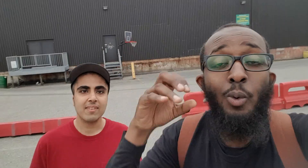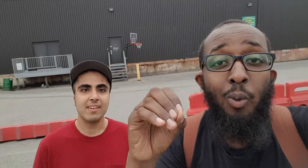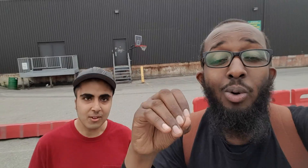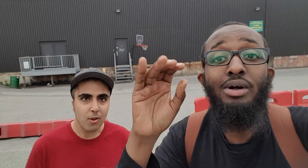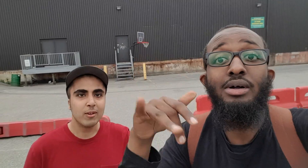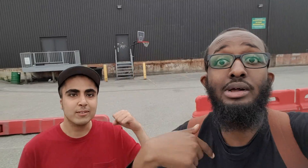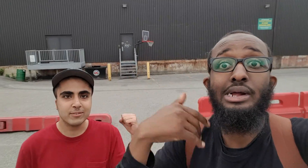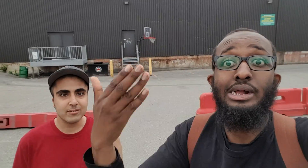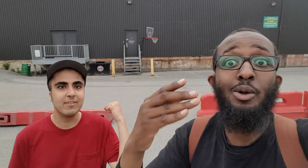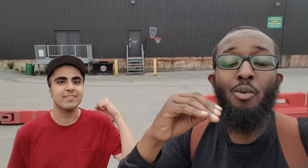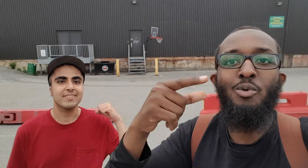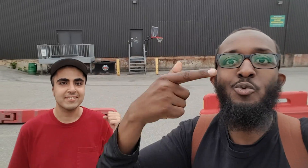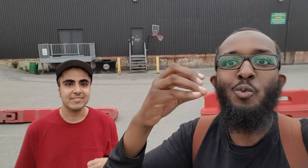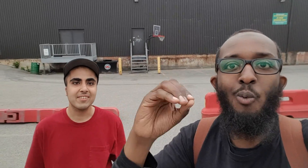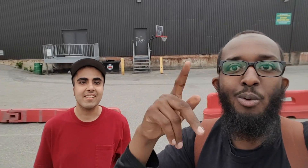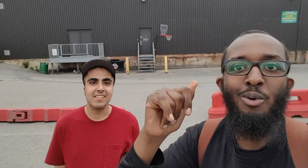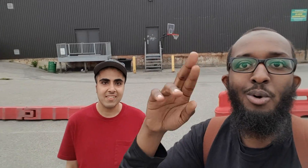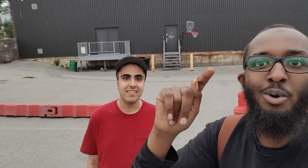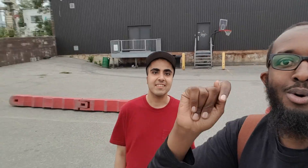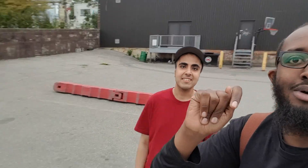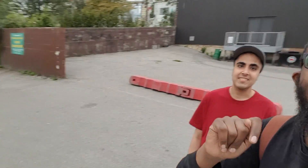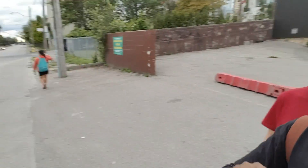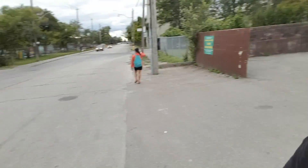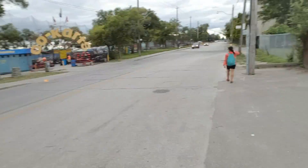Yo! Finally, we are here!